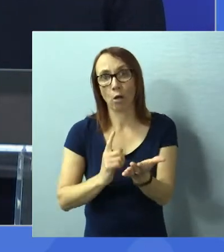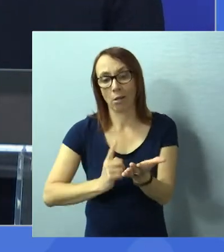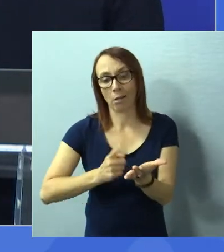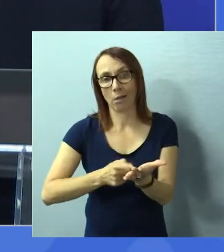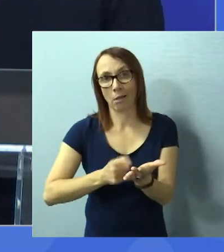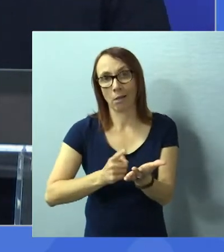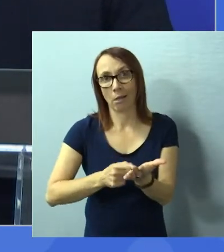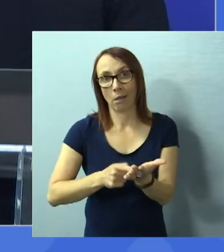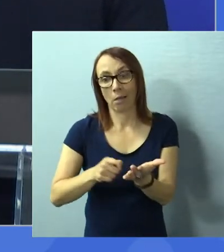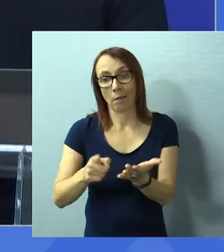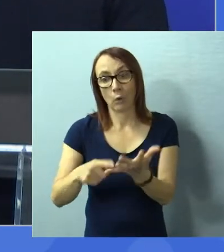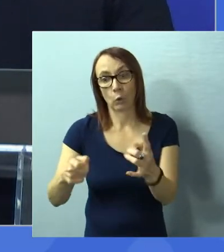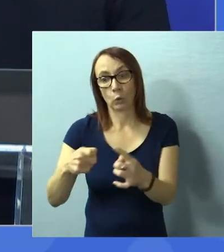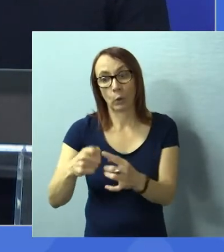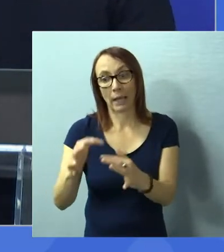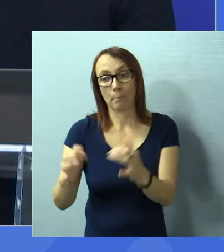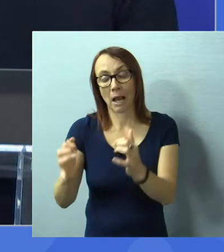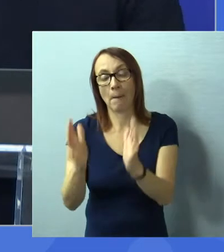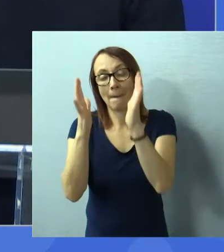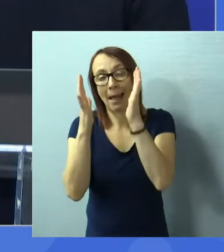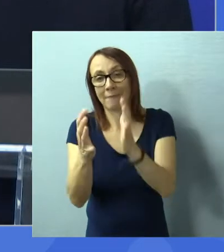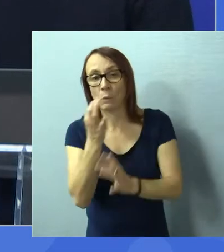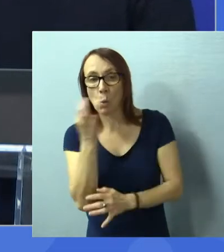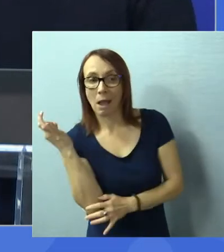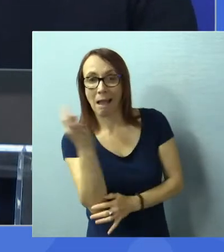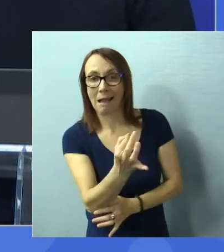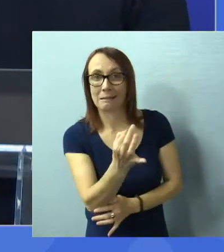does saw it should seek the consent of the Scottish Parliament so it has it